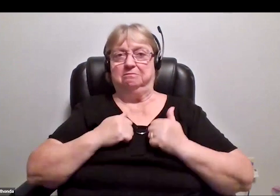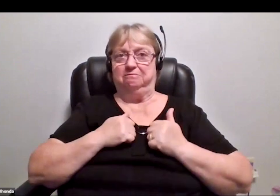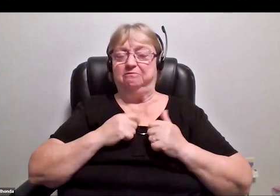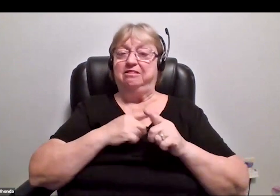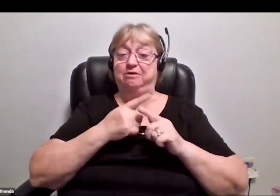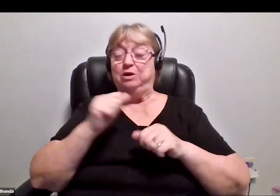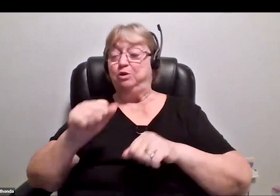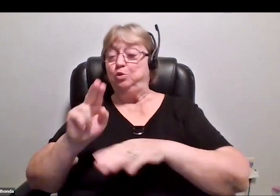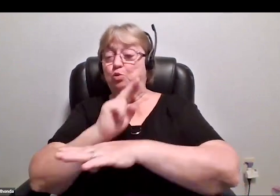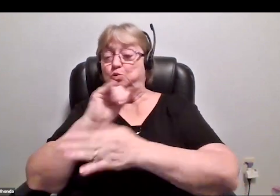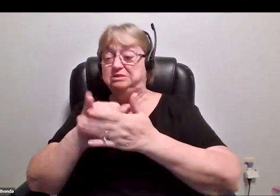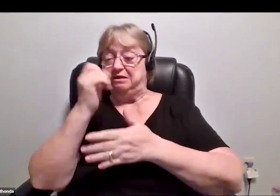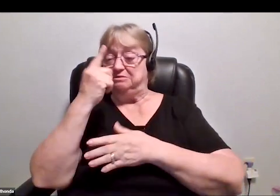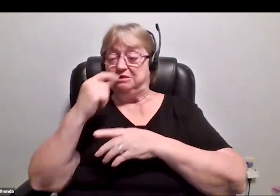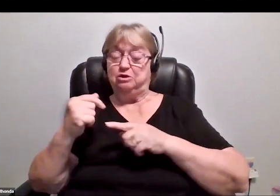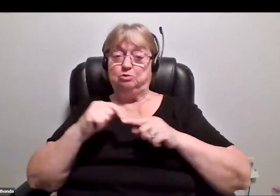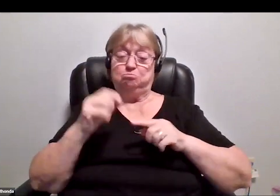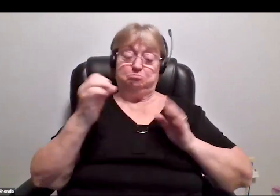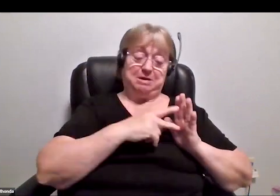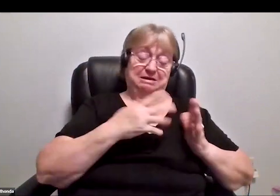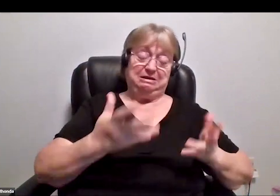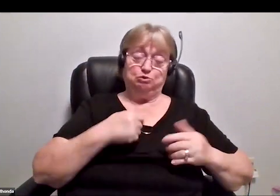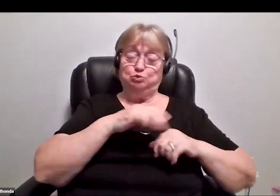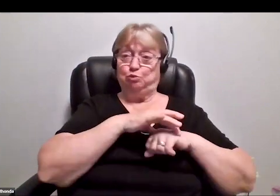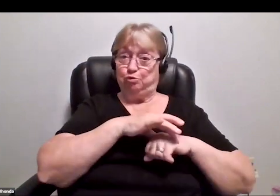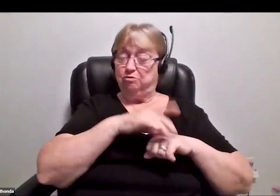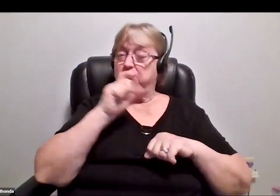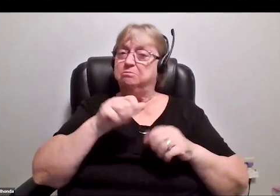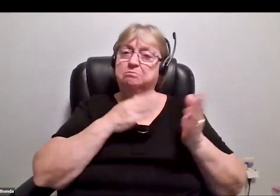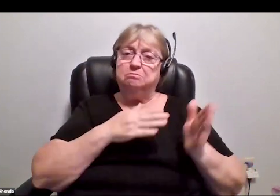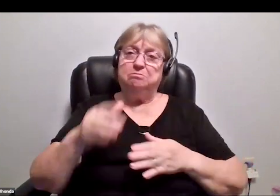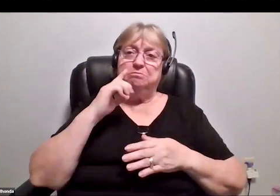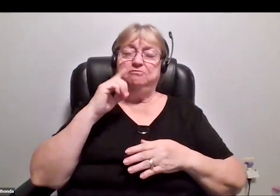back into earthly context. We need to plan for disabled people in medicine